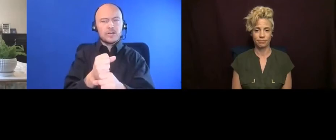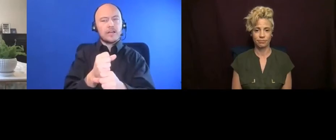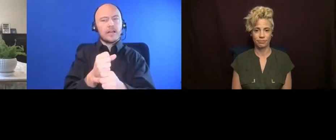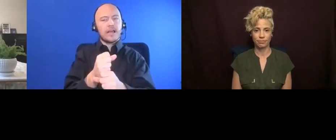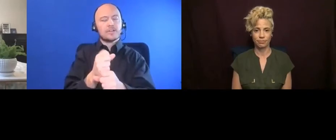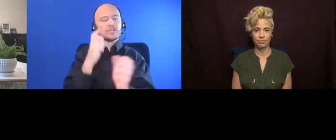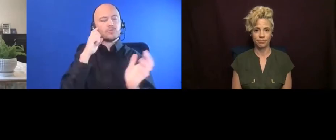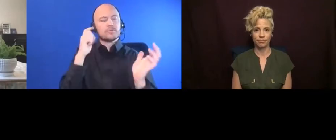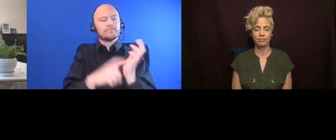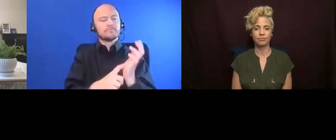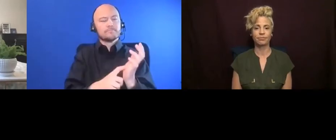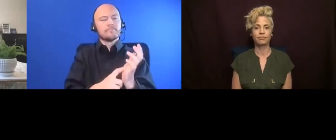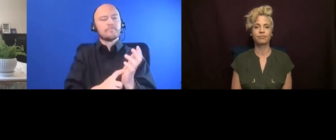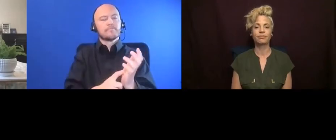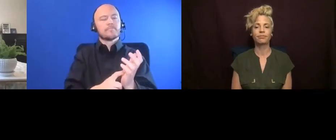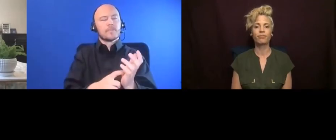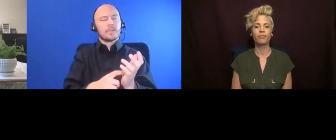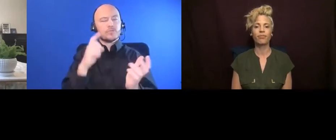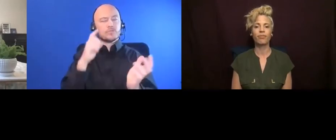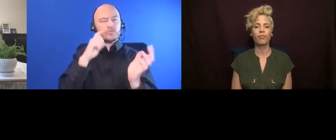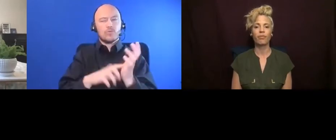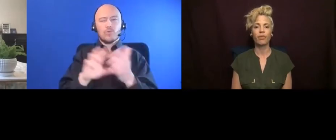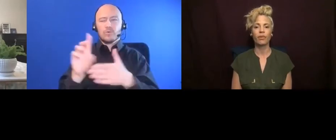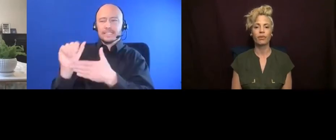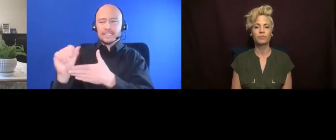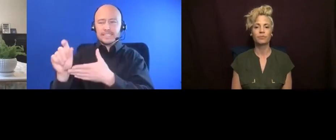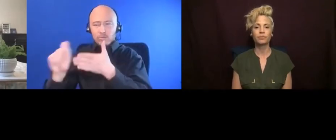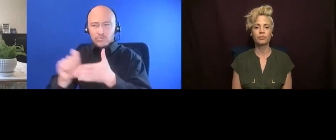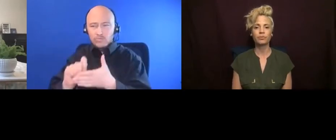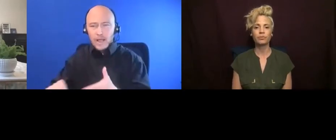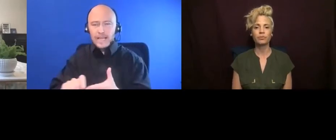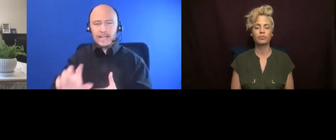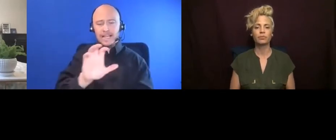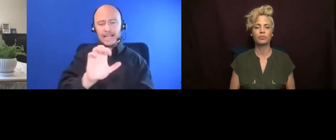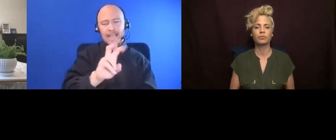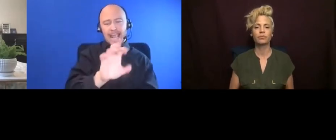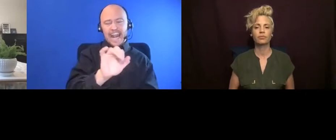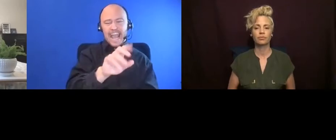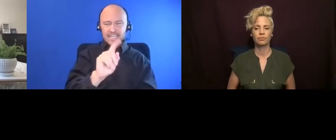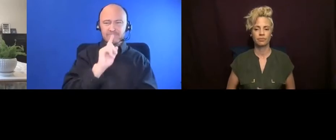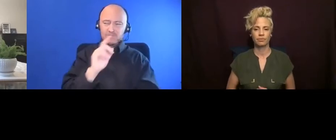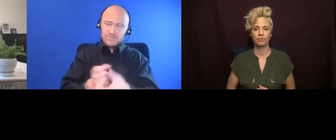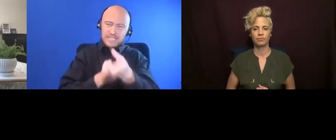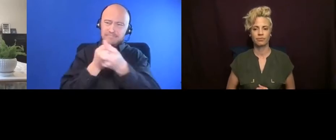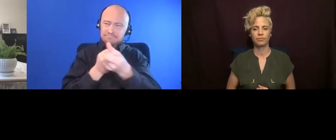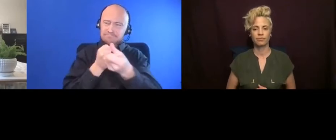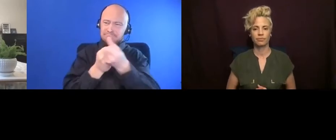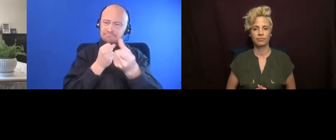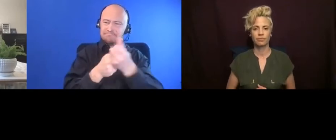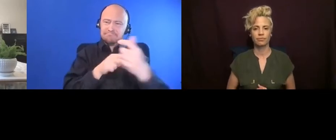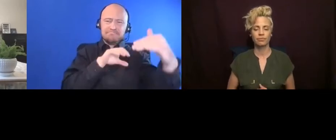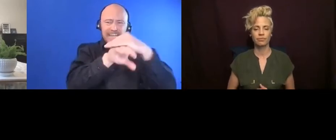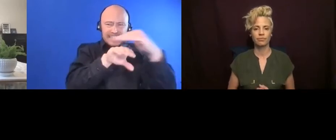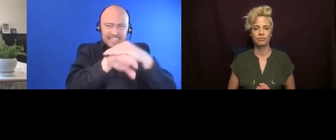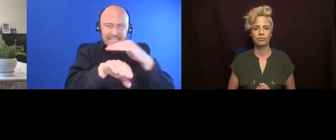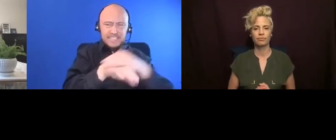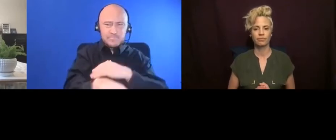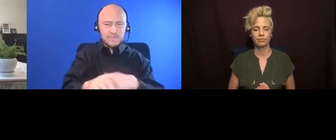the disabled writers and activists who've been pushing for that increased accessibility for years and whose shoulders we're really standing on now.